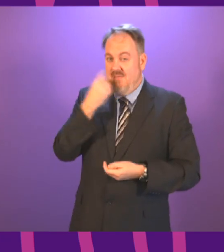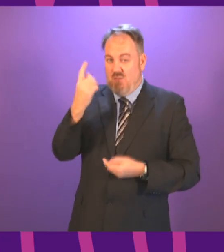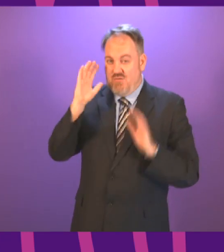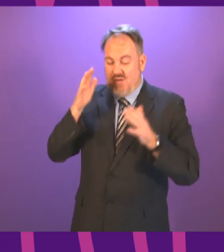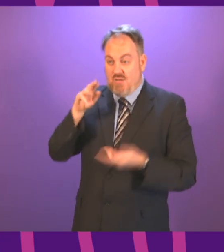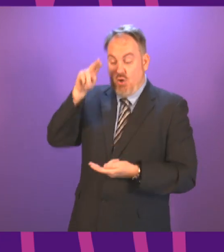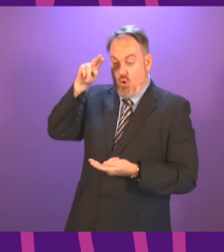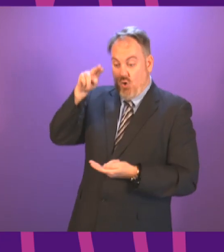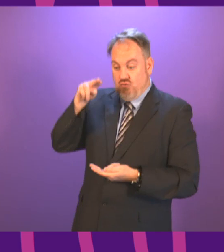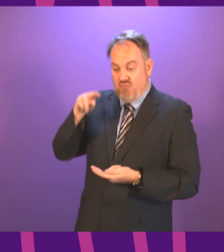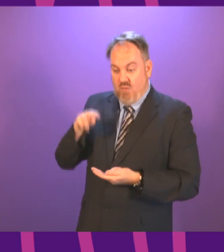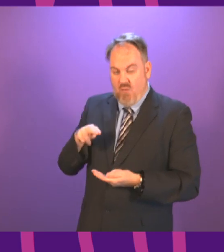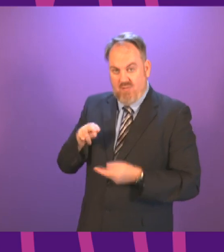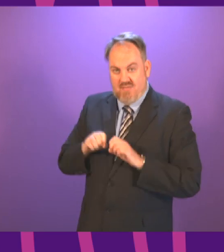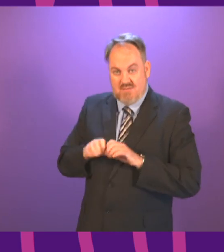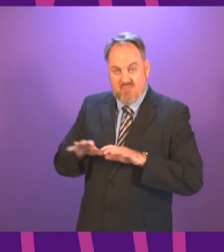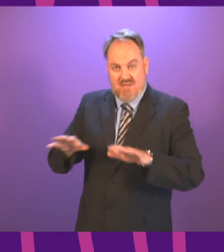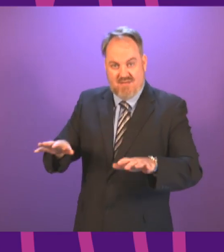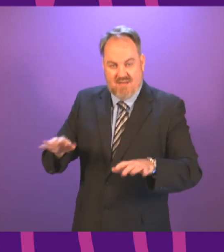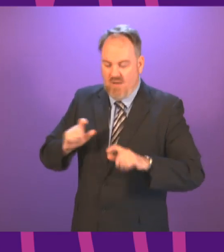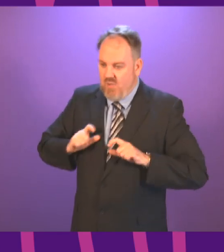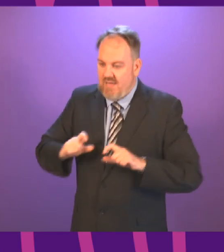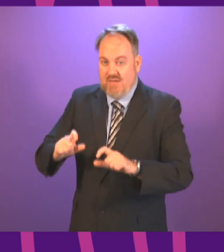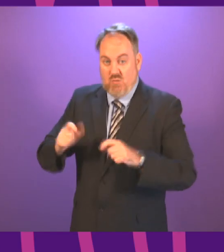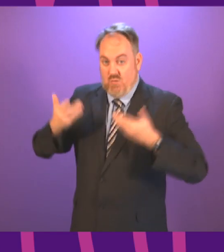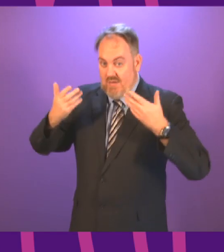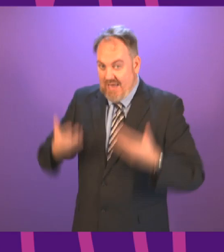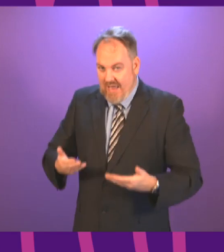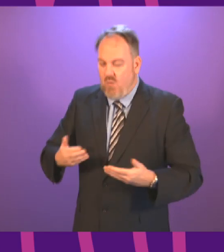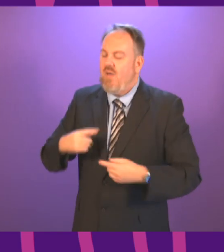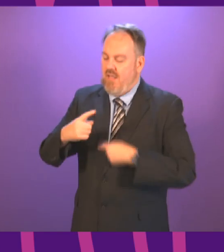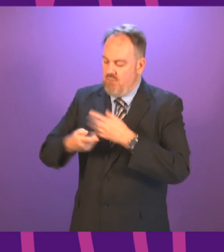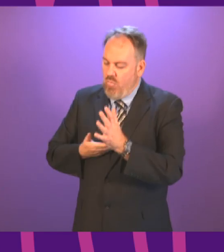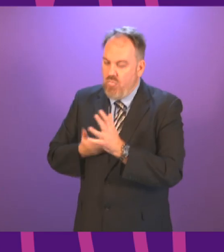what the health secretary and my colleagues spend every morning doing, and that will continue right throughout the winter.